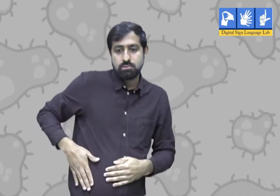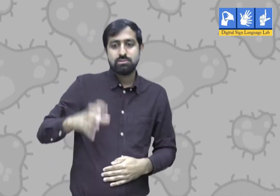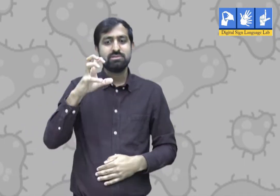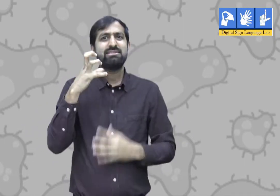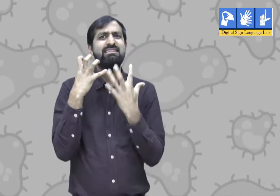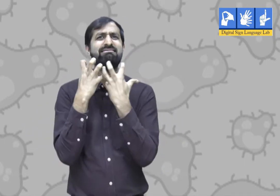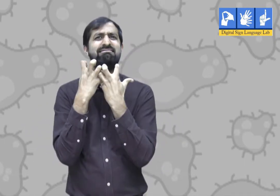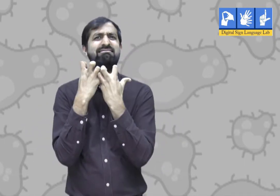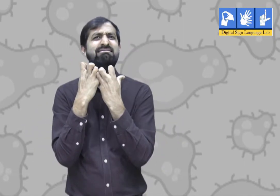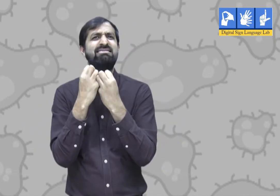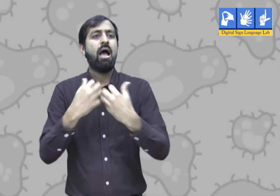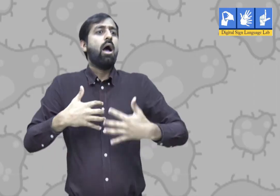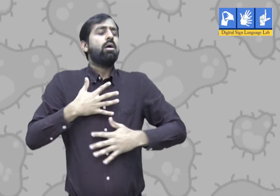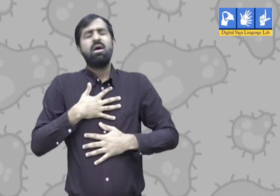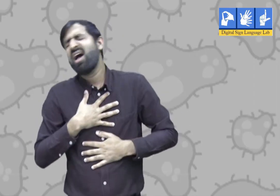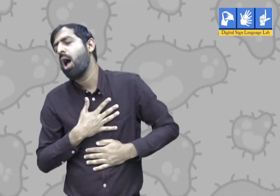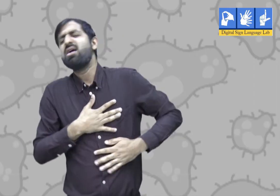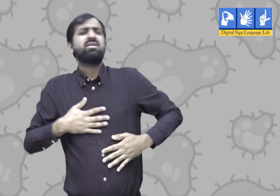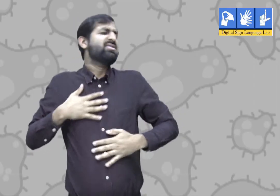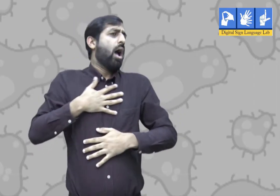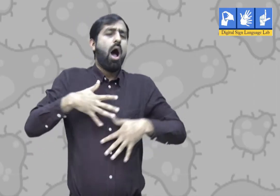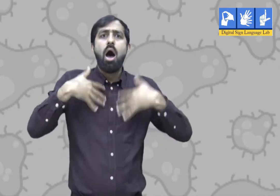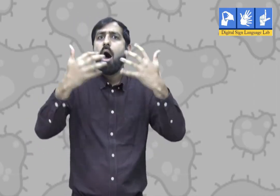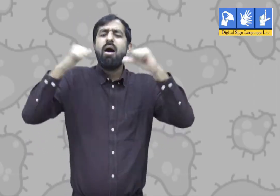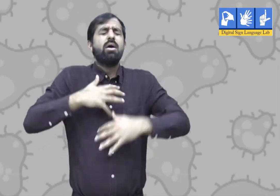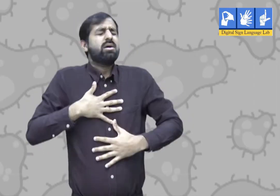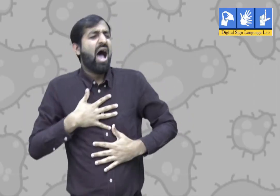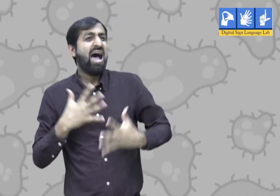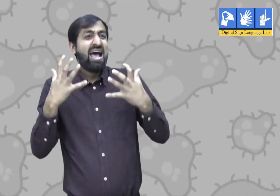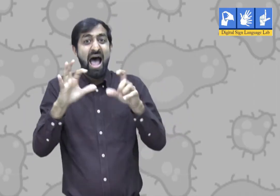Respiratory illness which causes difficulty in breathing.